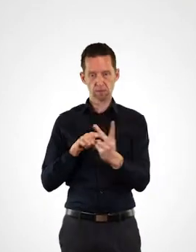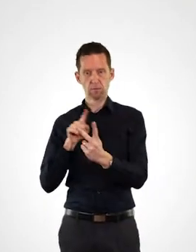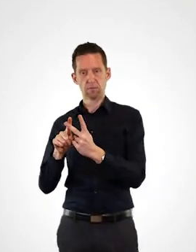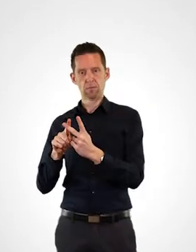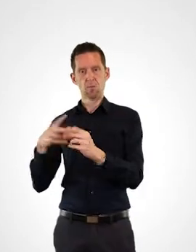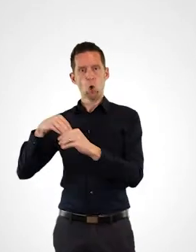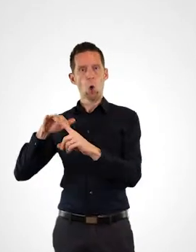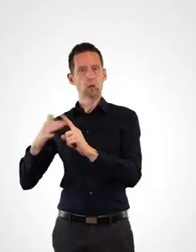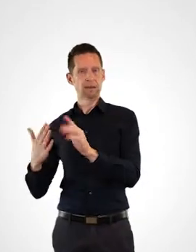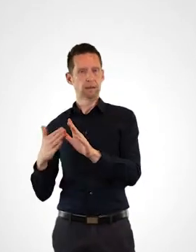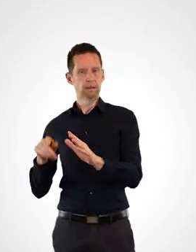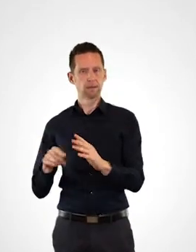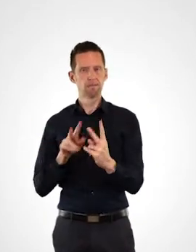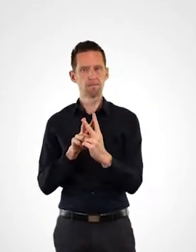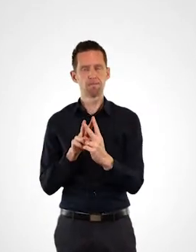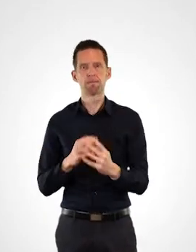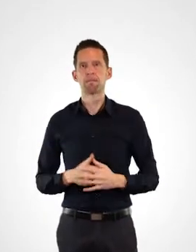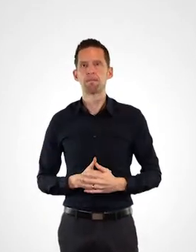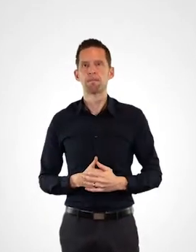and activities that are in context.